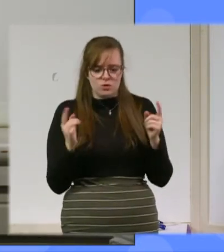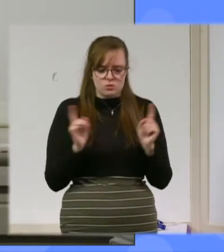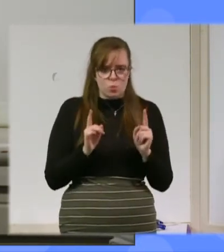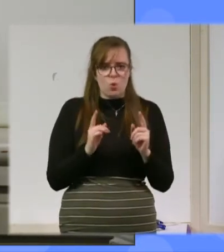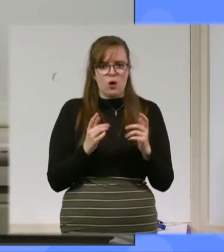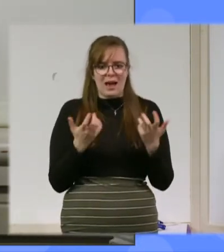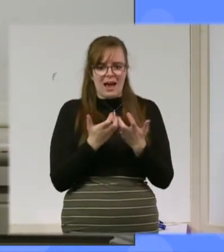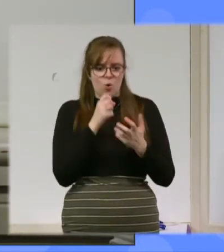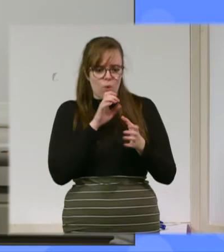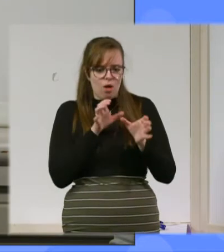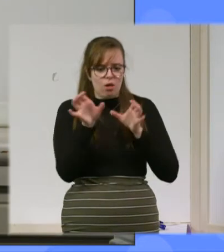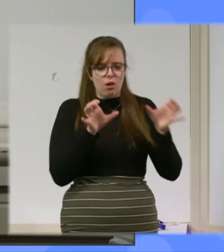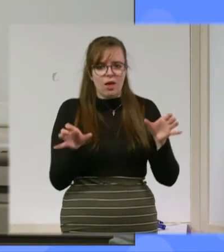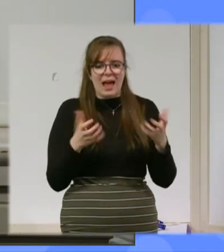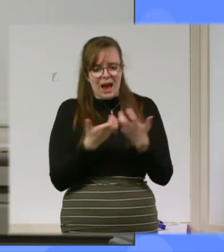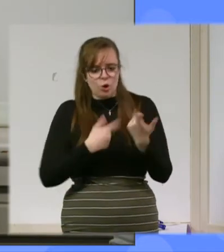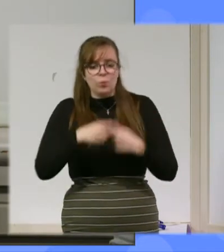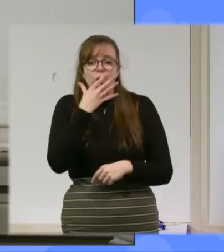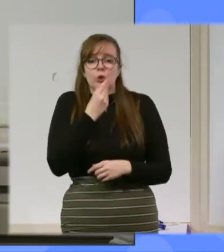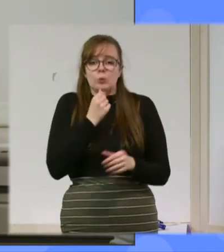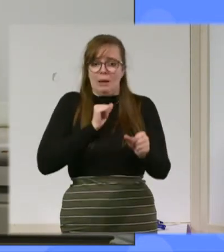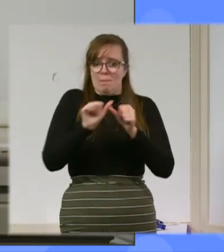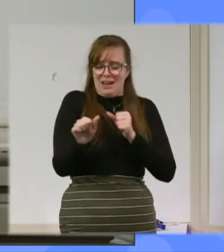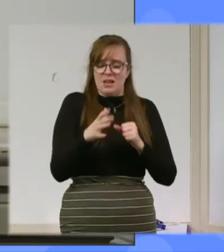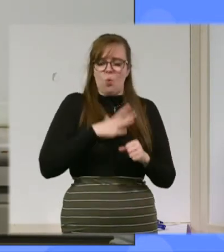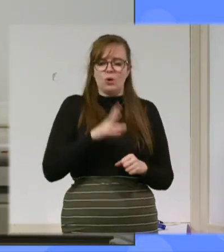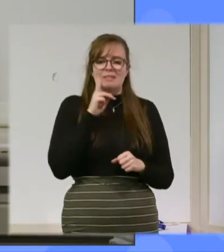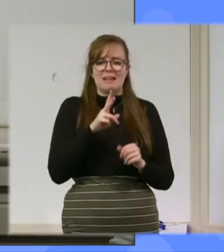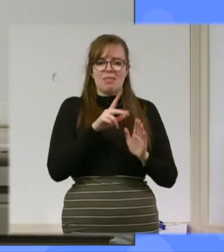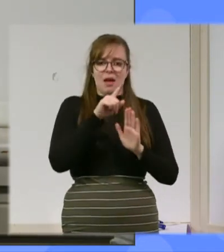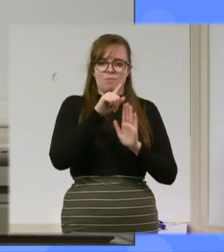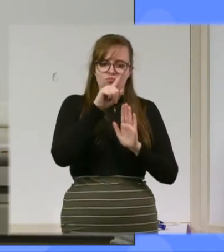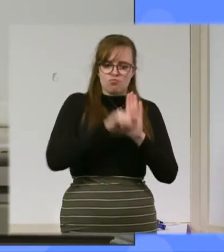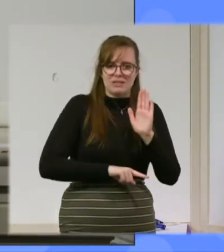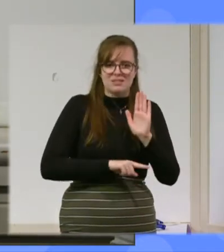we best use them and I would like to see that principle of subsidiarity where can